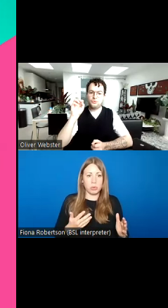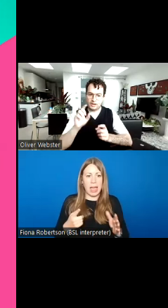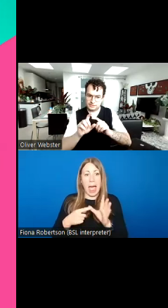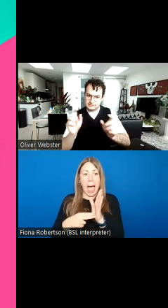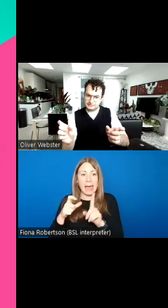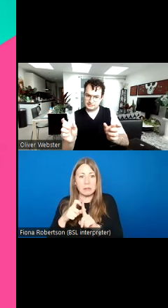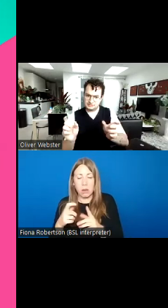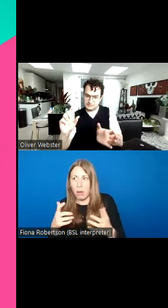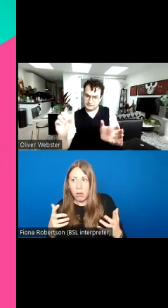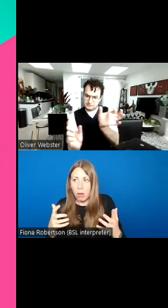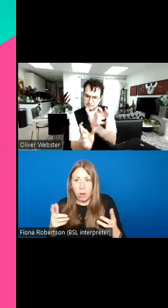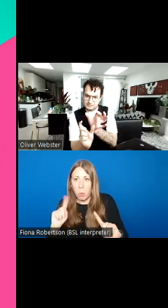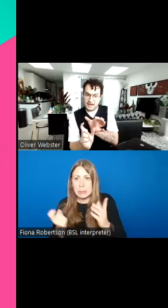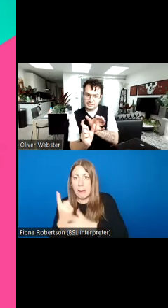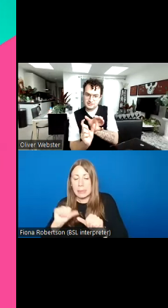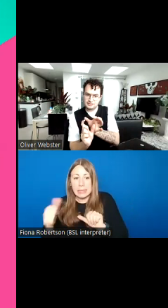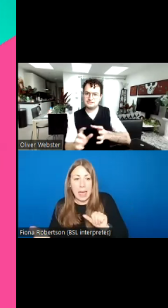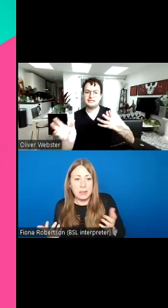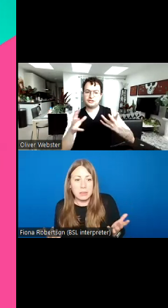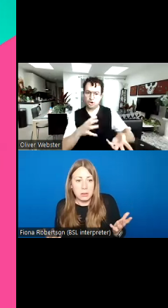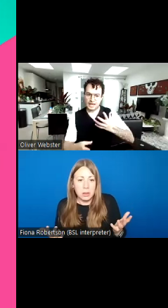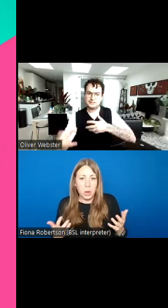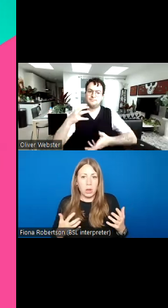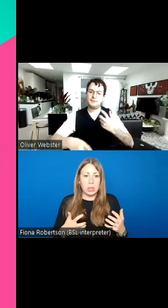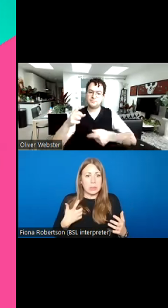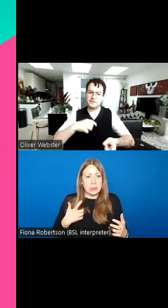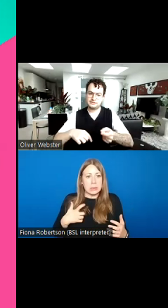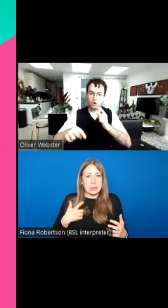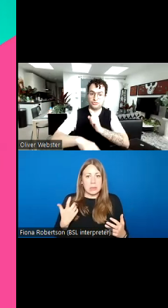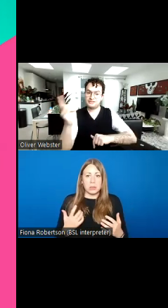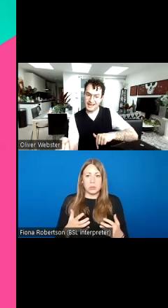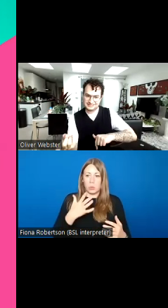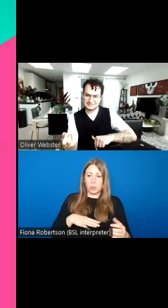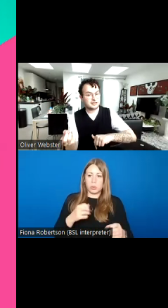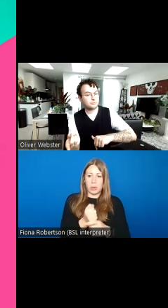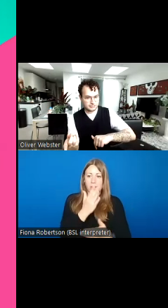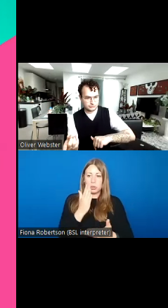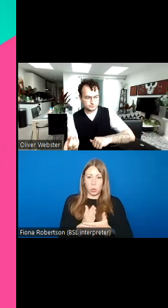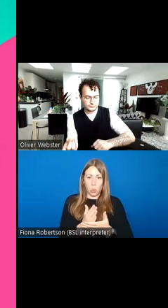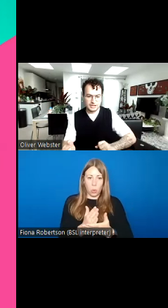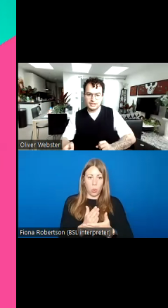when the sentence isn't contained, there's context that might be missed on the next subtitle.